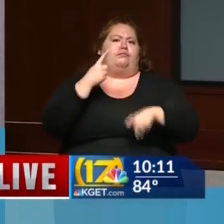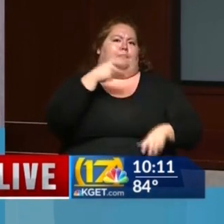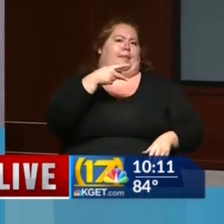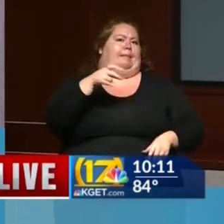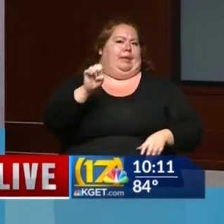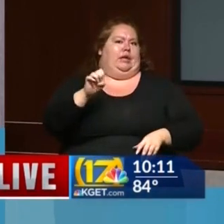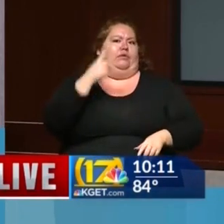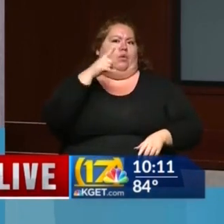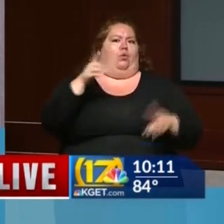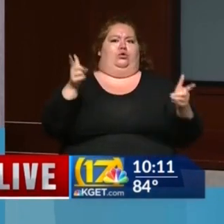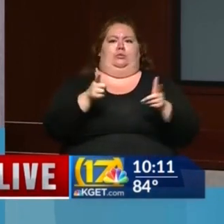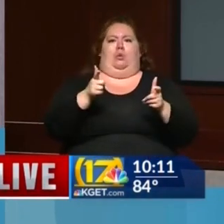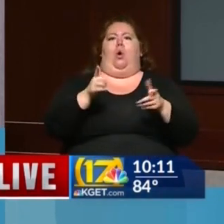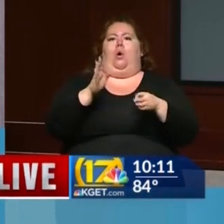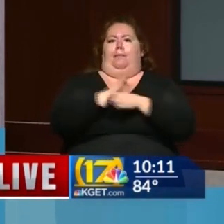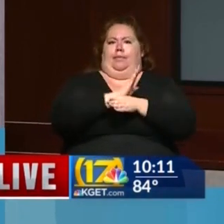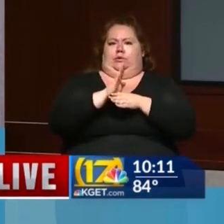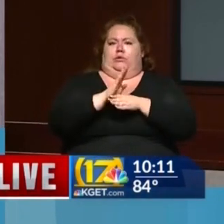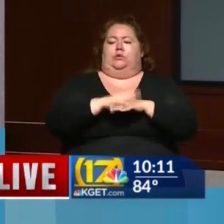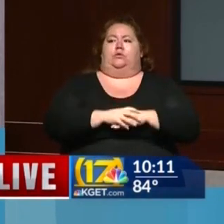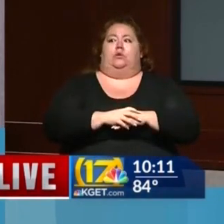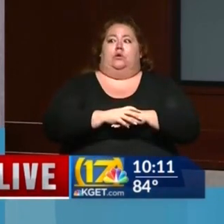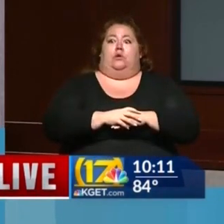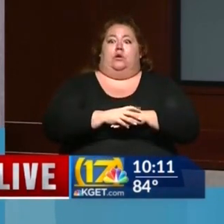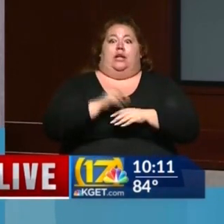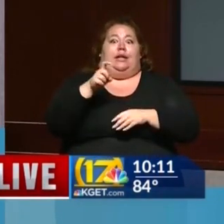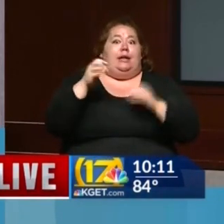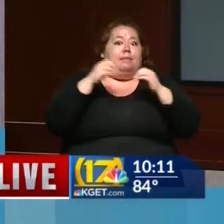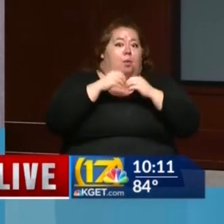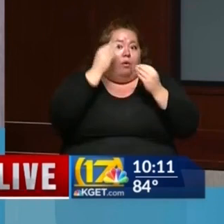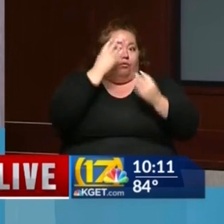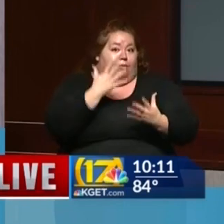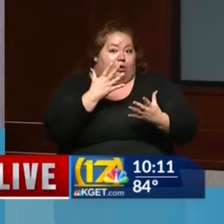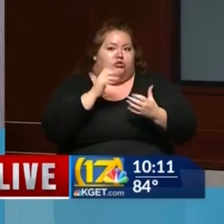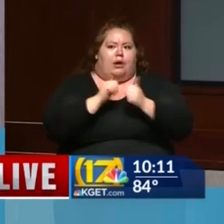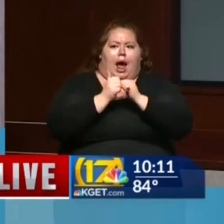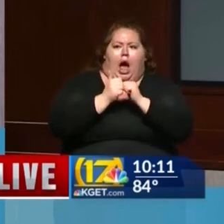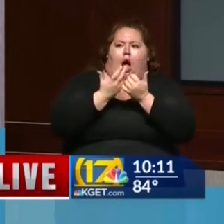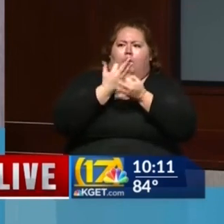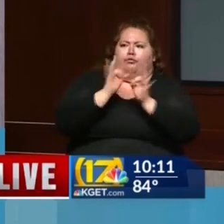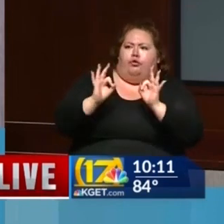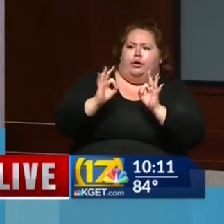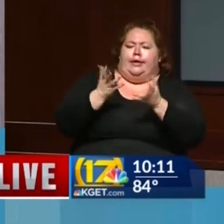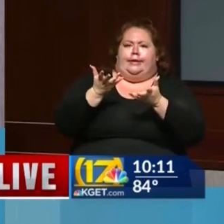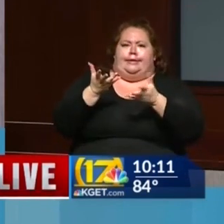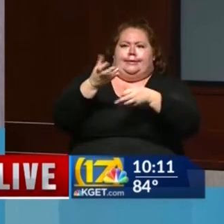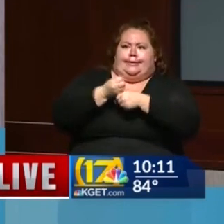AND 50,896 DISINFECTANT WIPES. FOR MORE INFORMATION ON HOW AS A